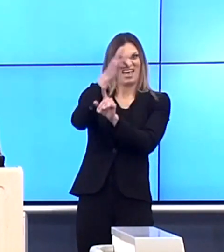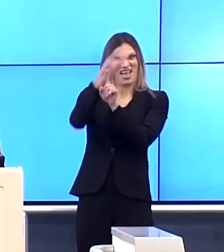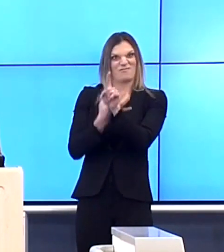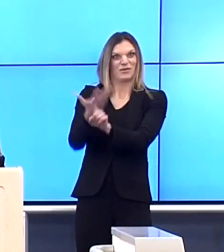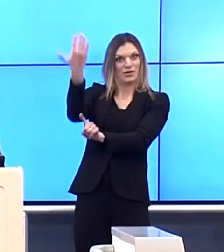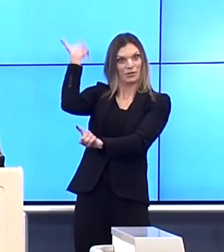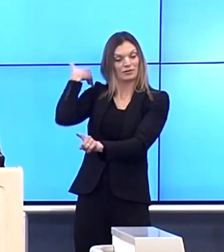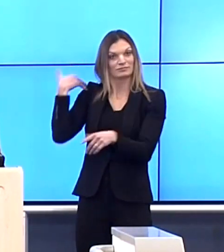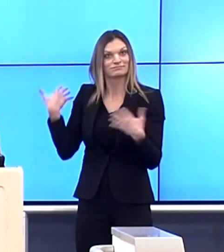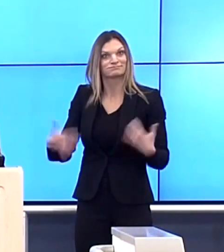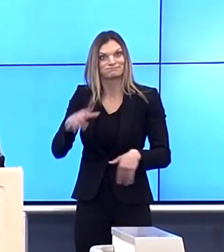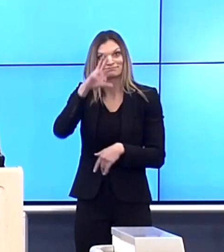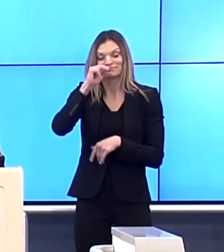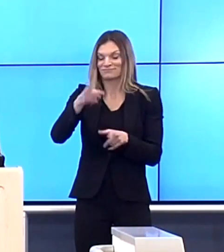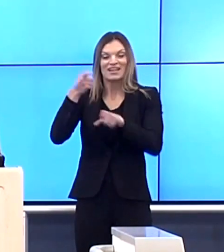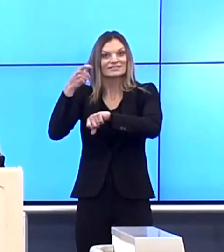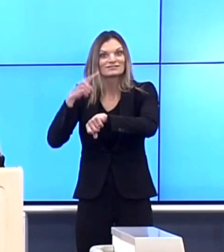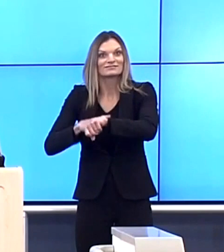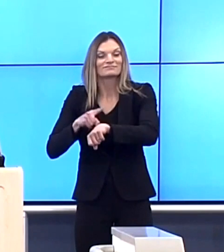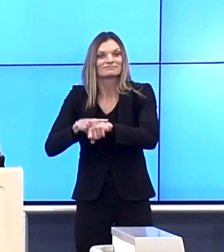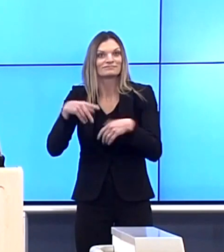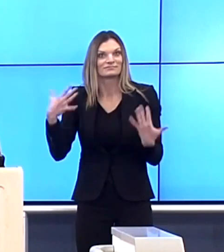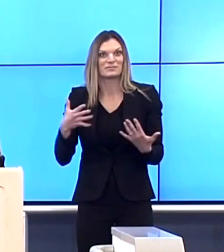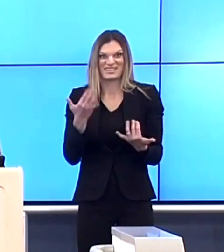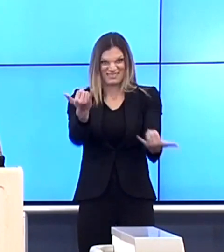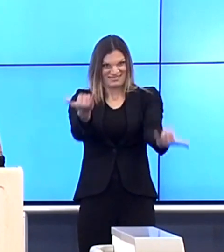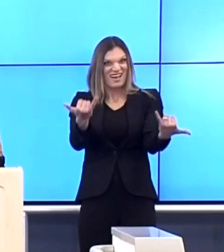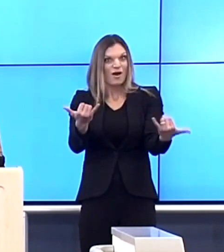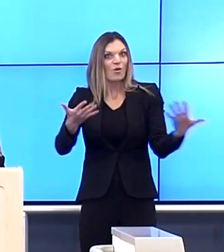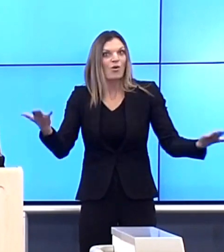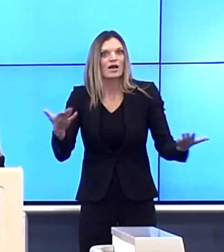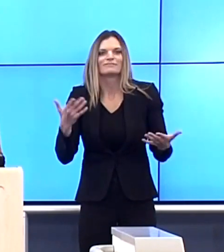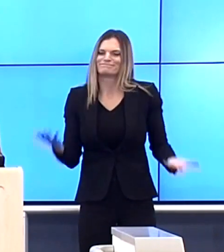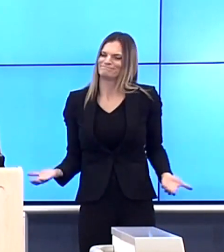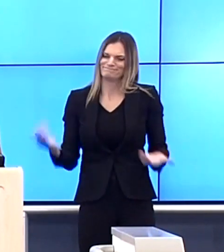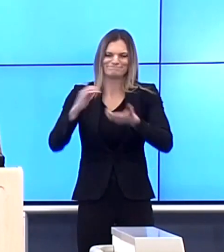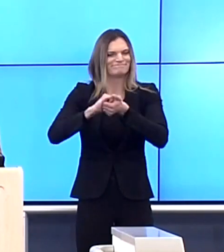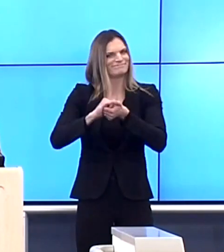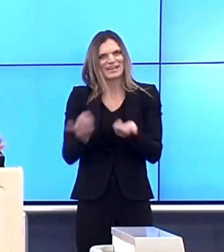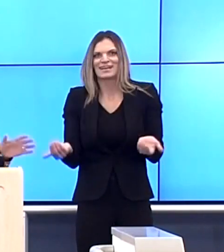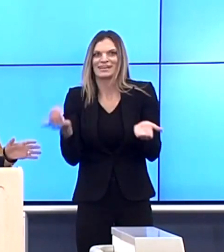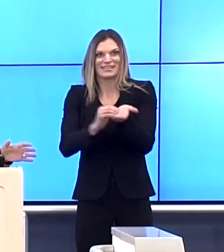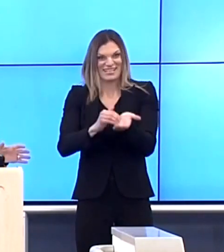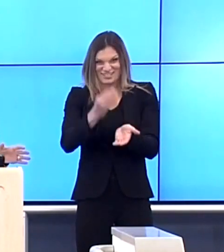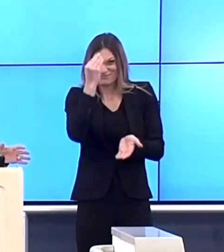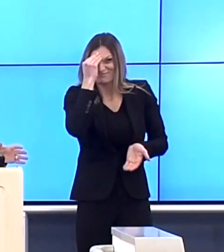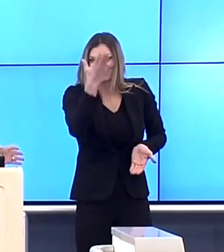NOW, EIGHT MONTHS AFTER I FIRST SPOKE TO YOU IN MARCH, I’M SPOKE TO YOU IN MARCH, I’M ASKING THAT WE JOIN FORCES